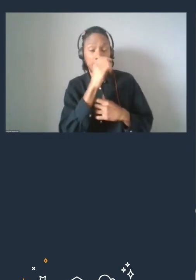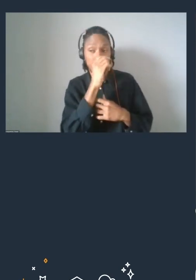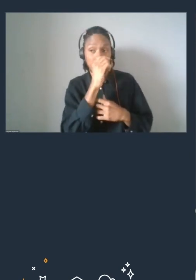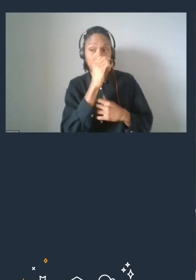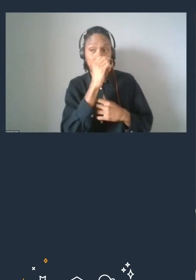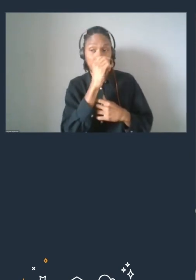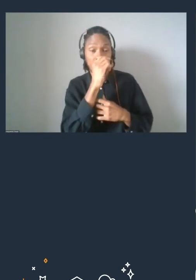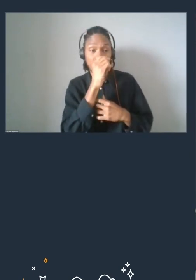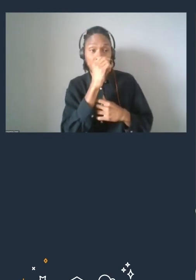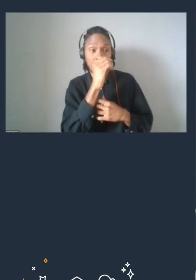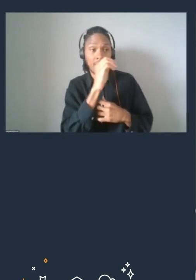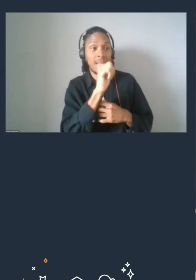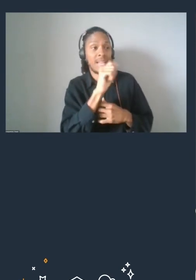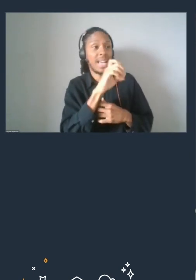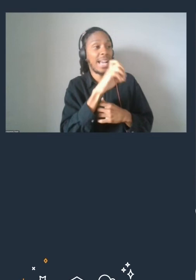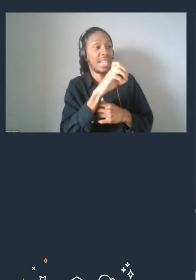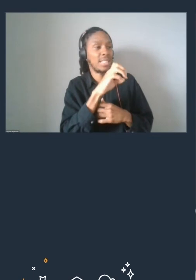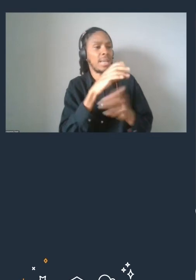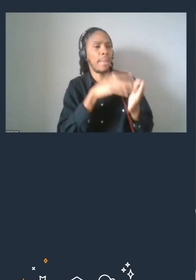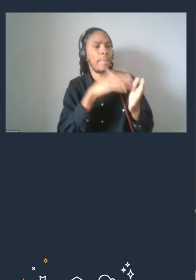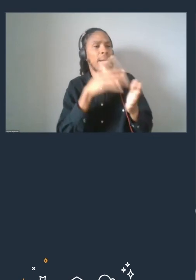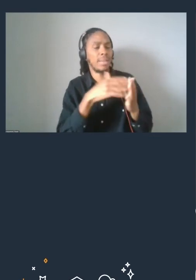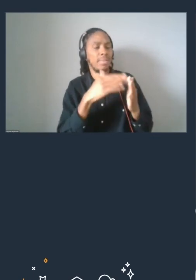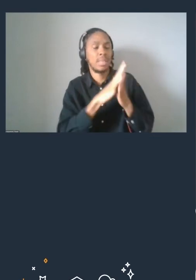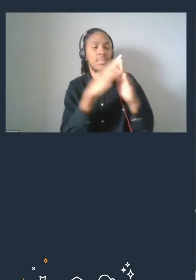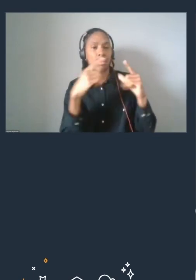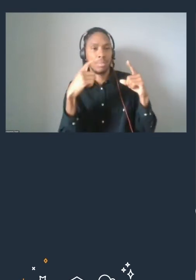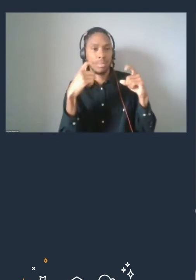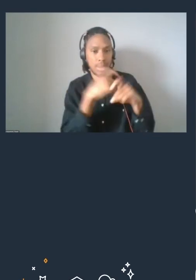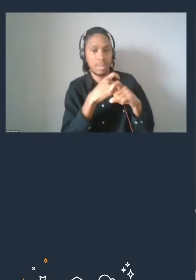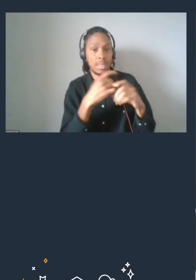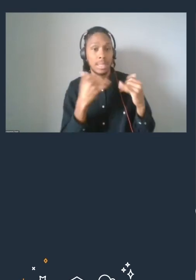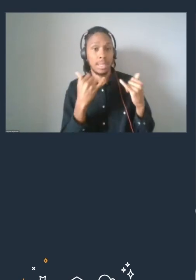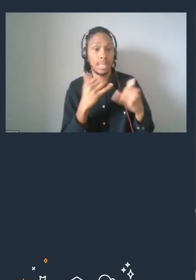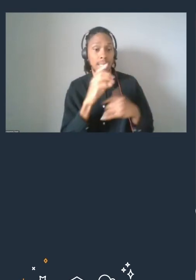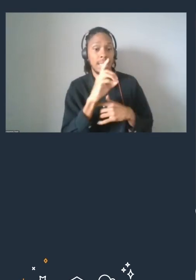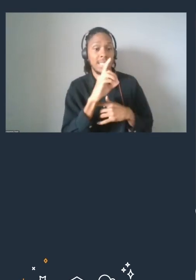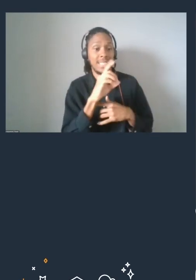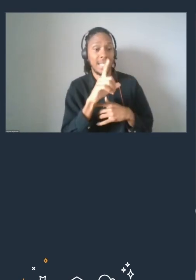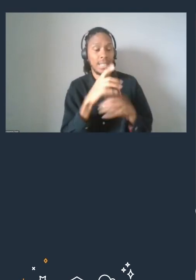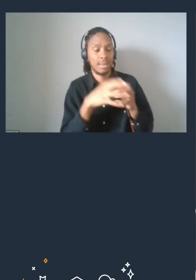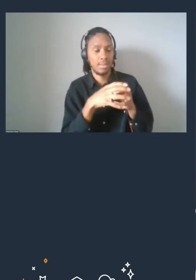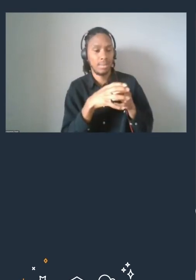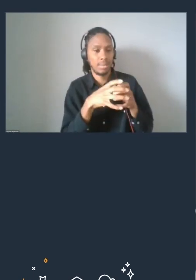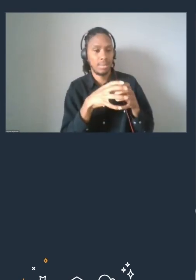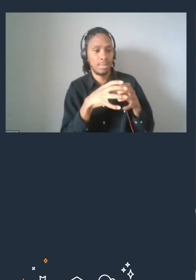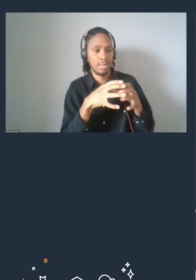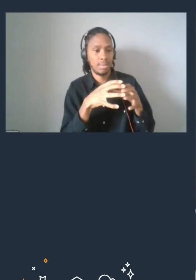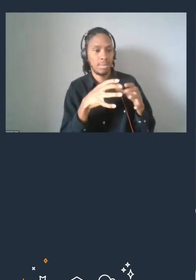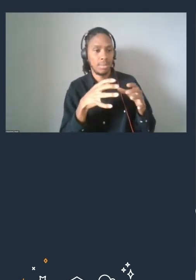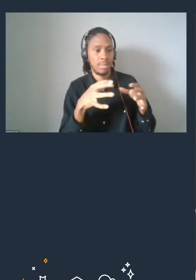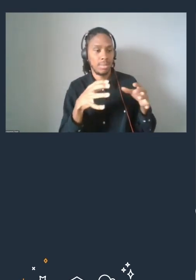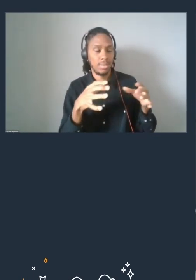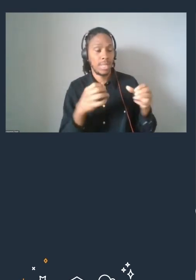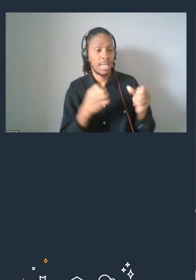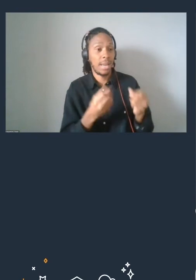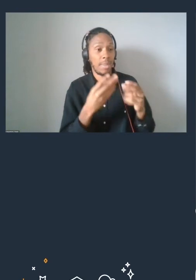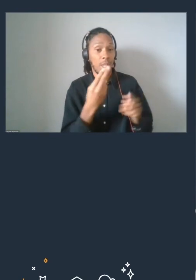can get really, really complicated because today, as data lake scales the number of user in your enterprise accessing that data